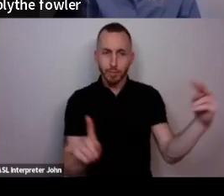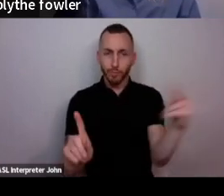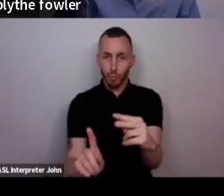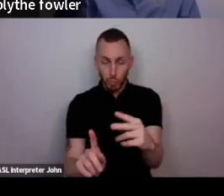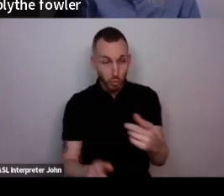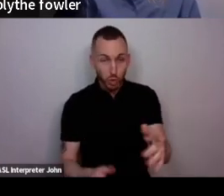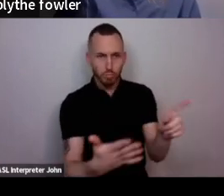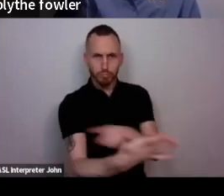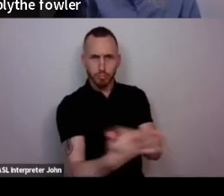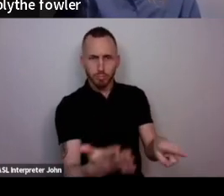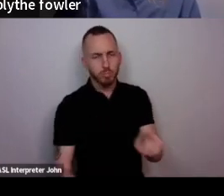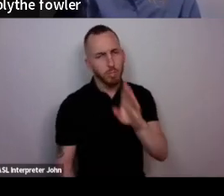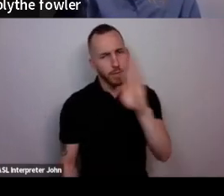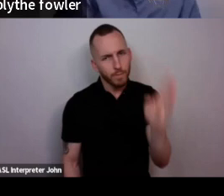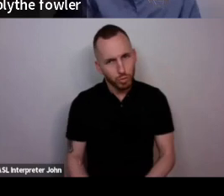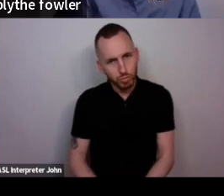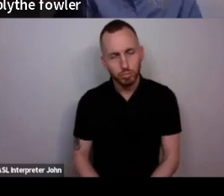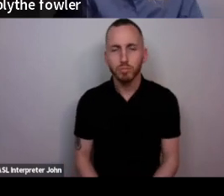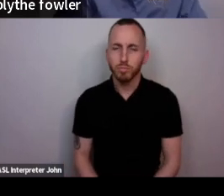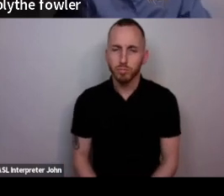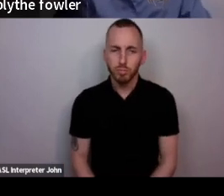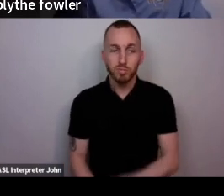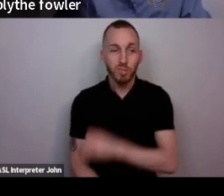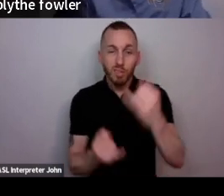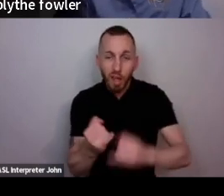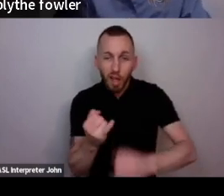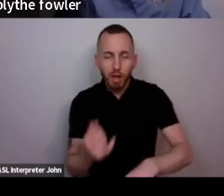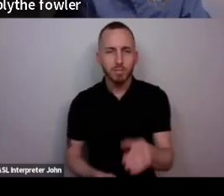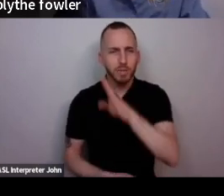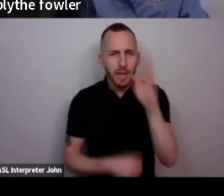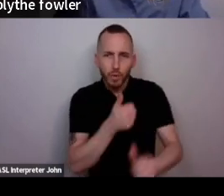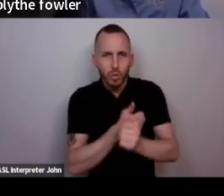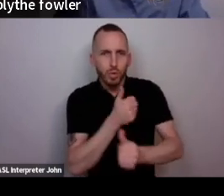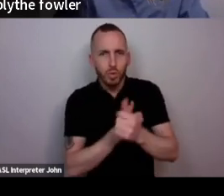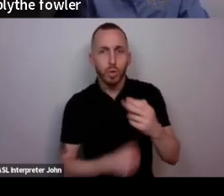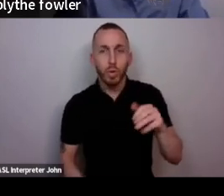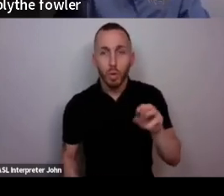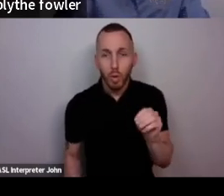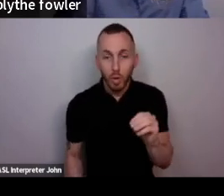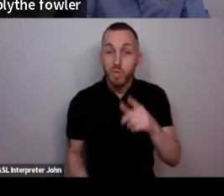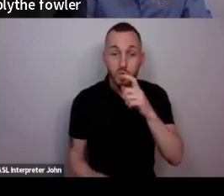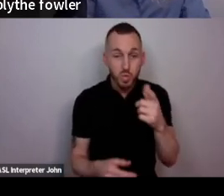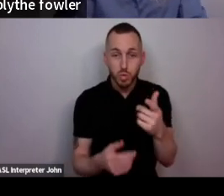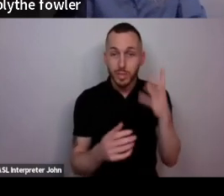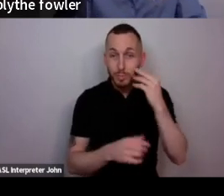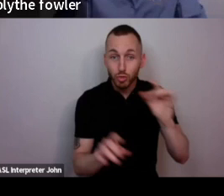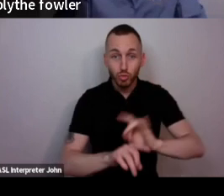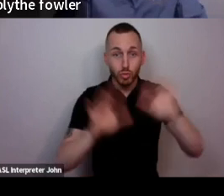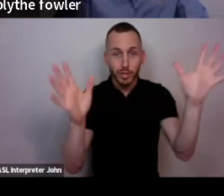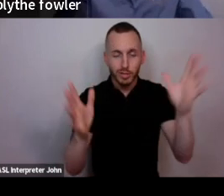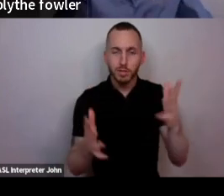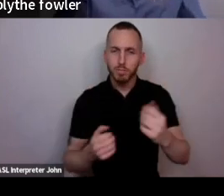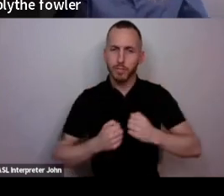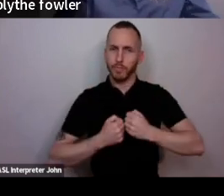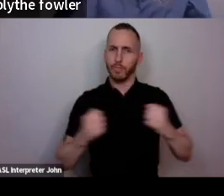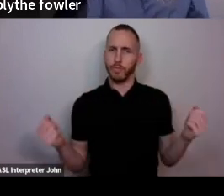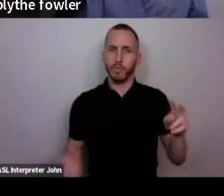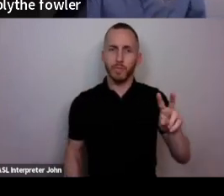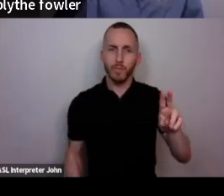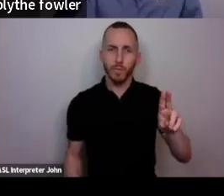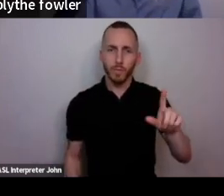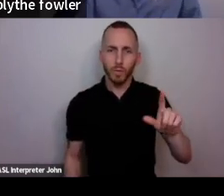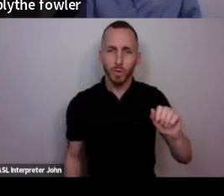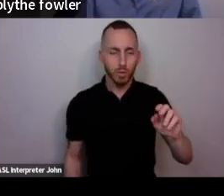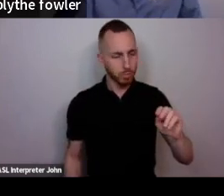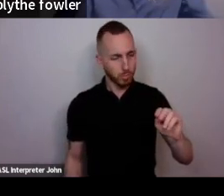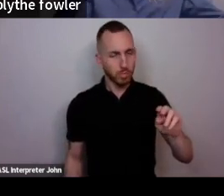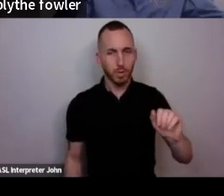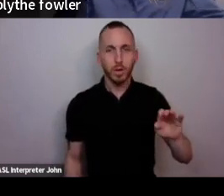do no harm. Remember, people in crisis are vulnerable.